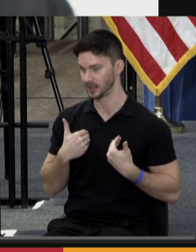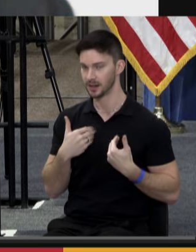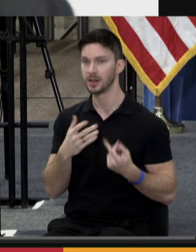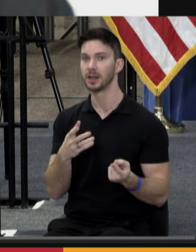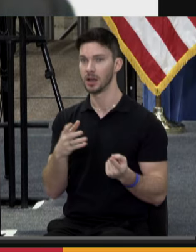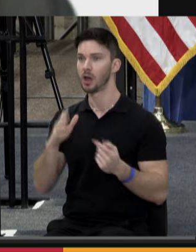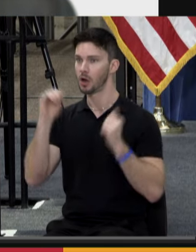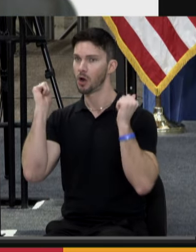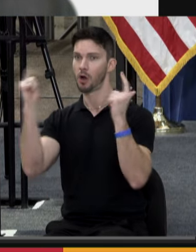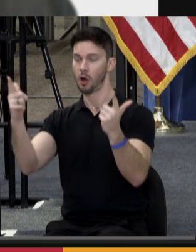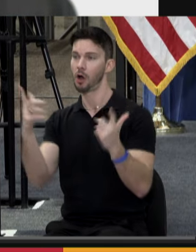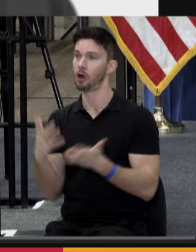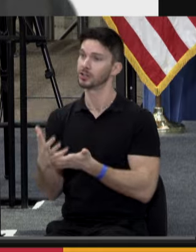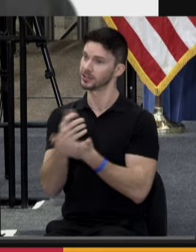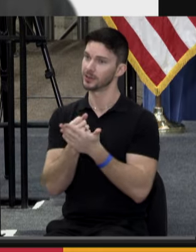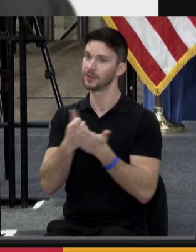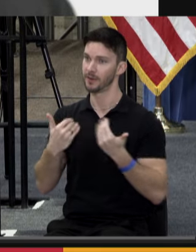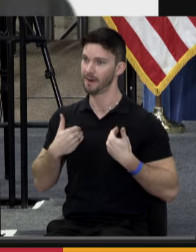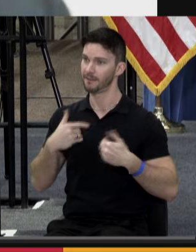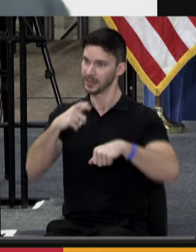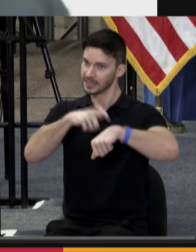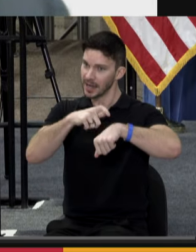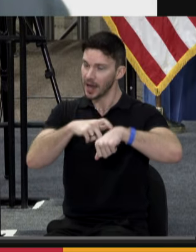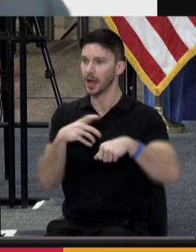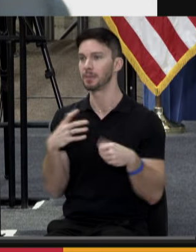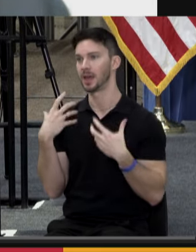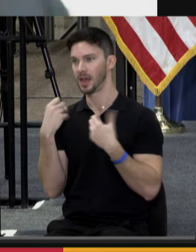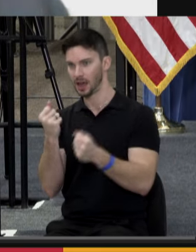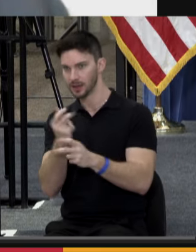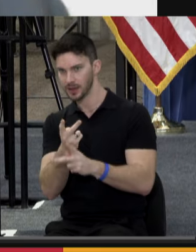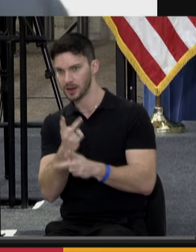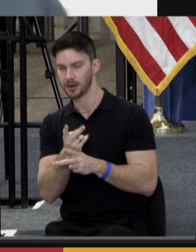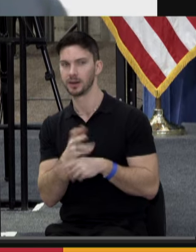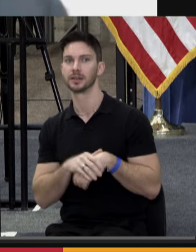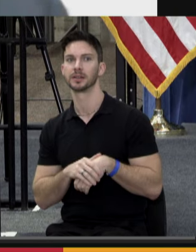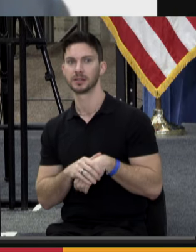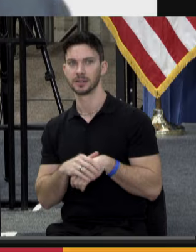health care, and safe workplaces. I've been lucky to avoid workplace violence,